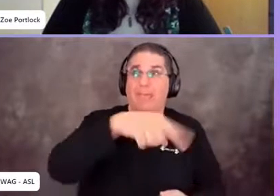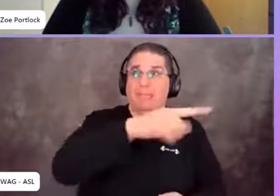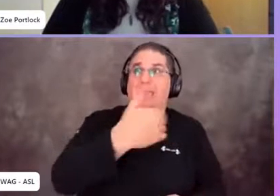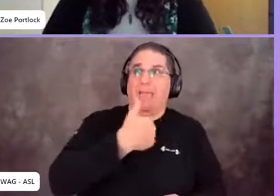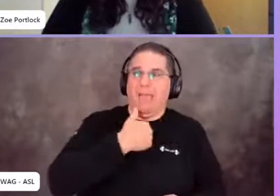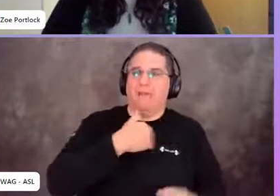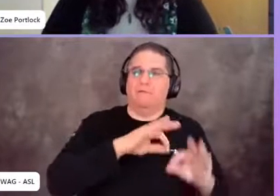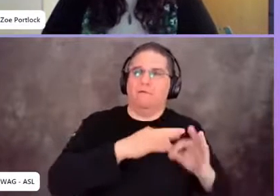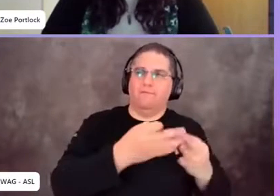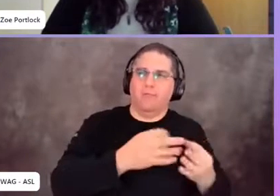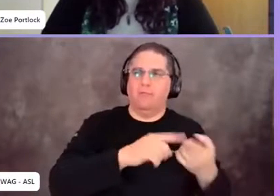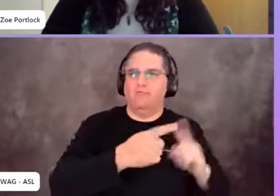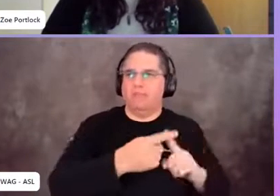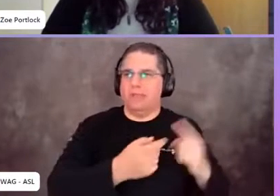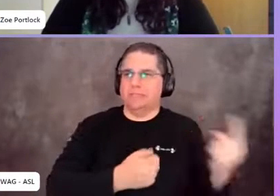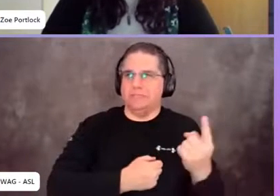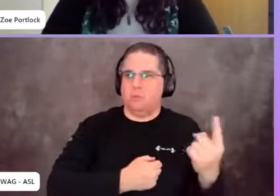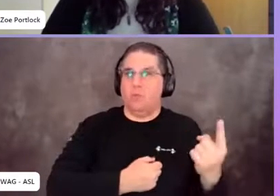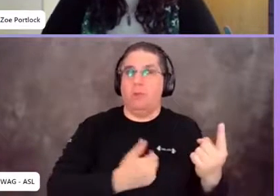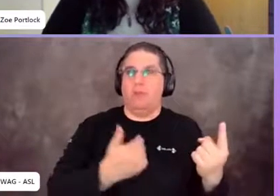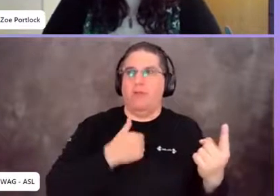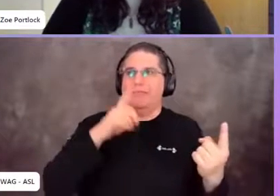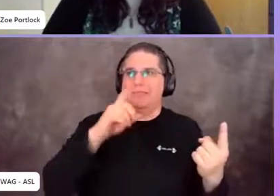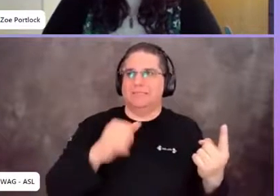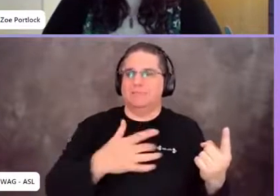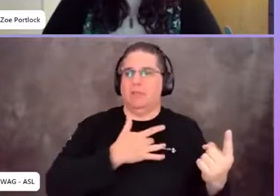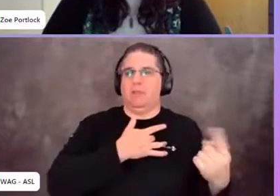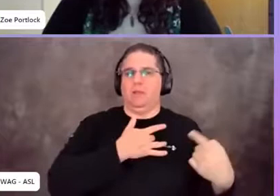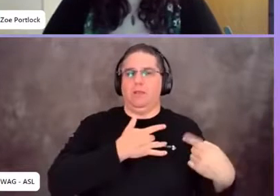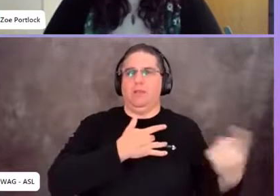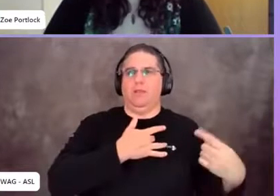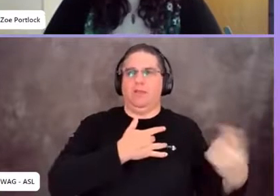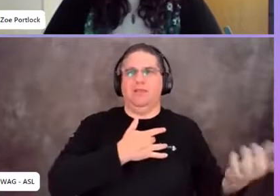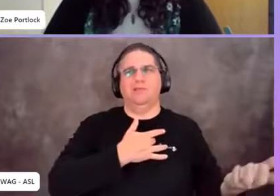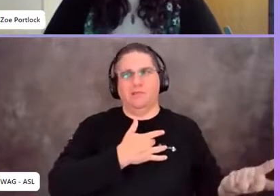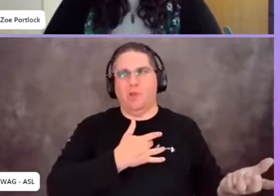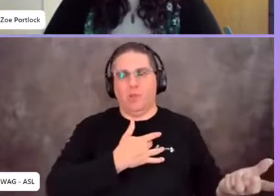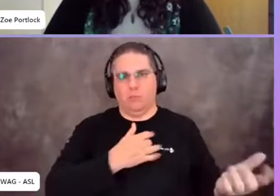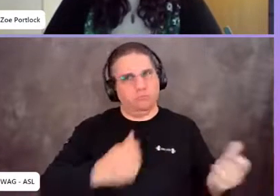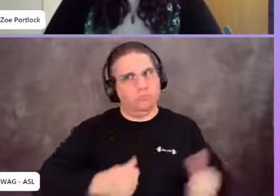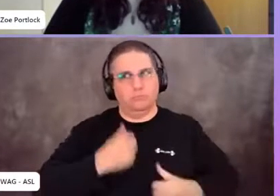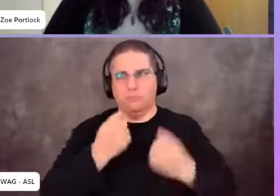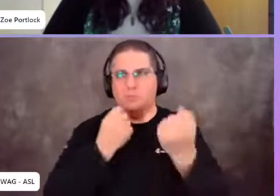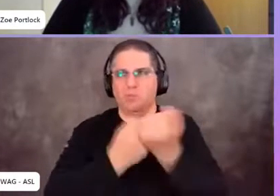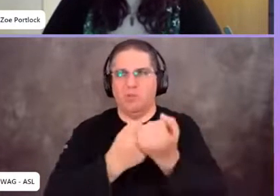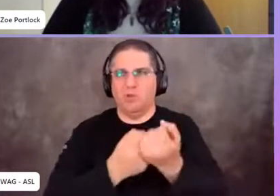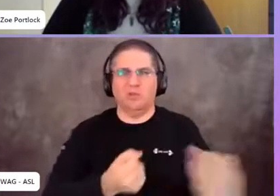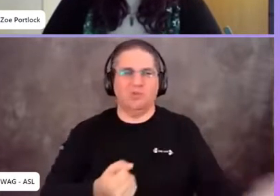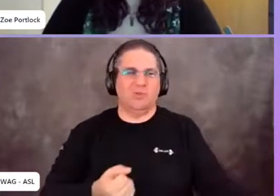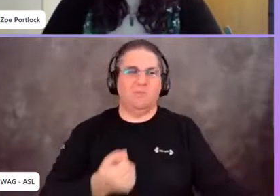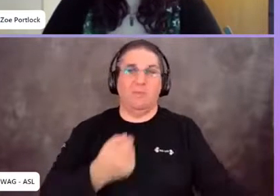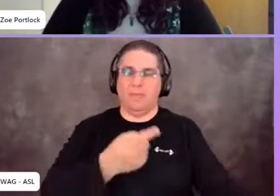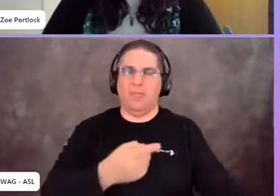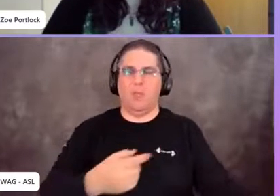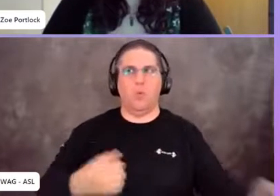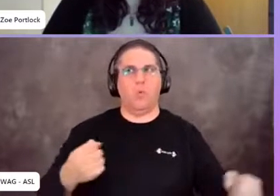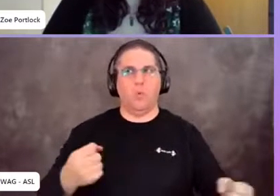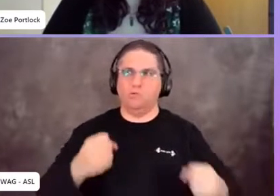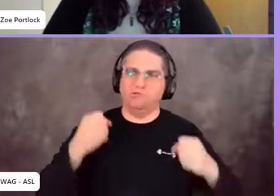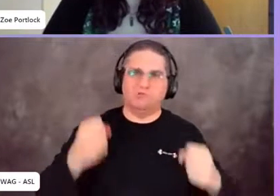start and they are extremely on board. Maybe they have a personal experience with one of their family members has a